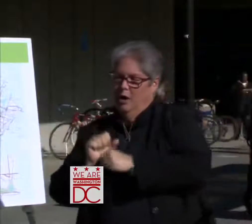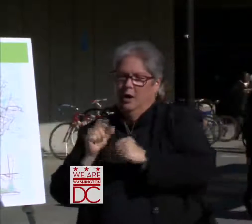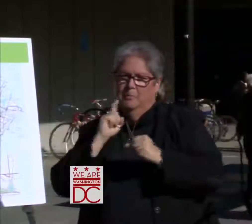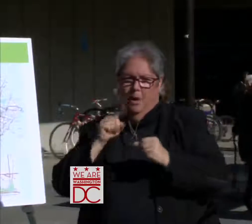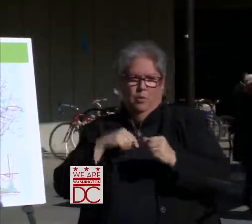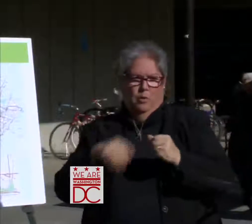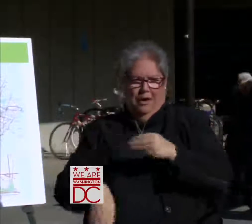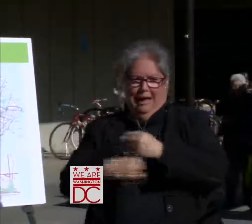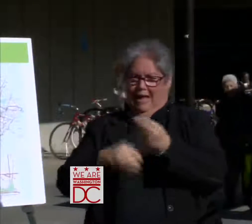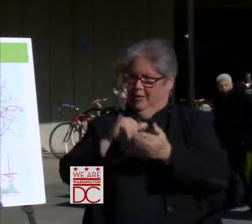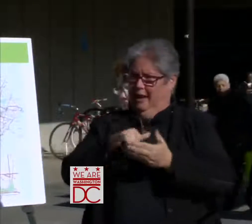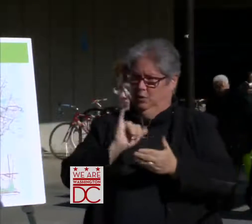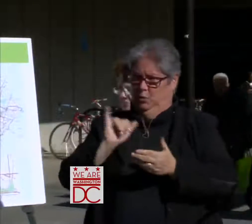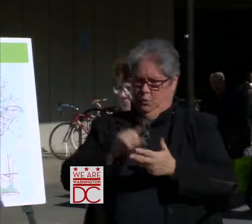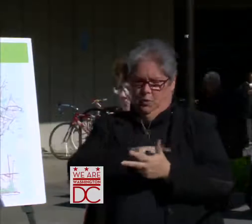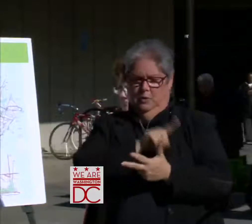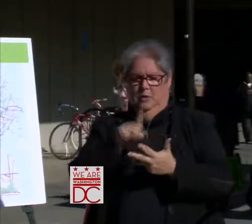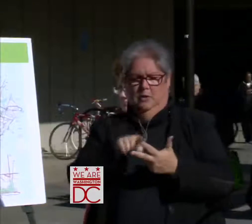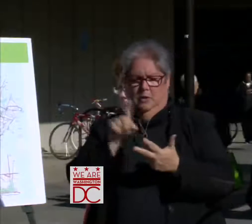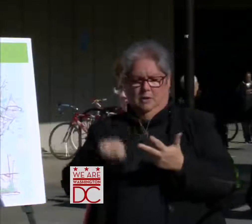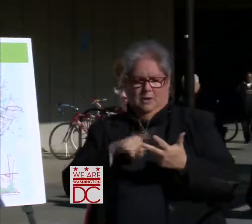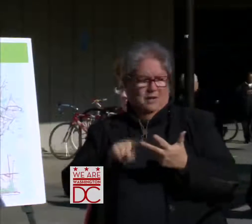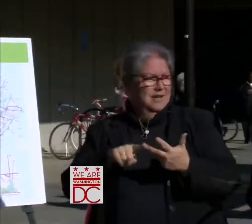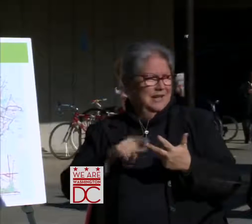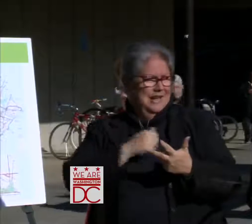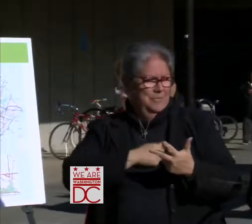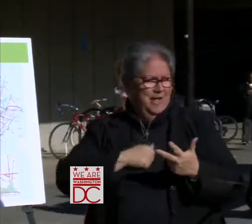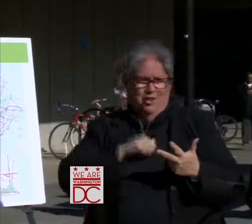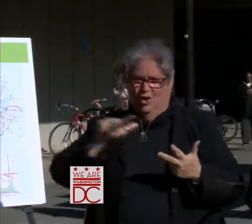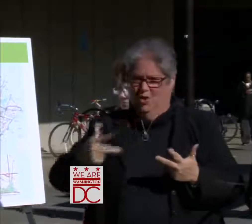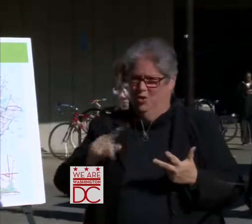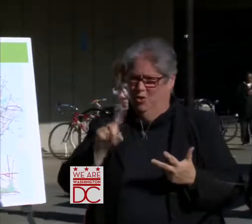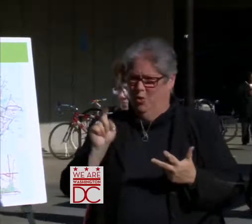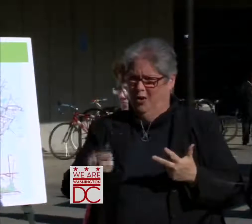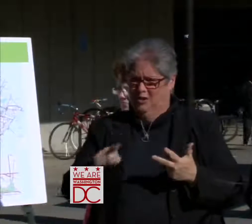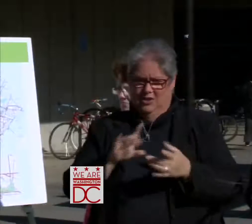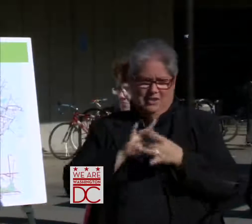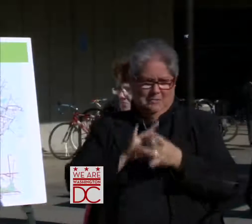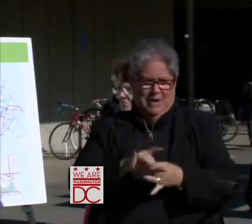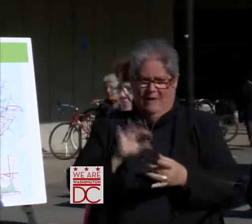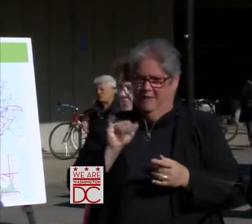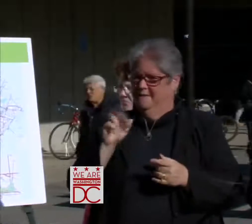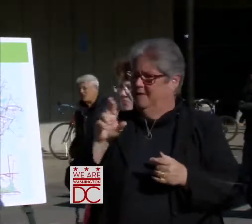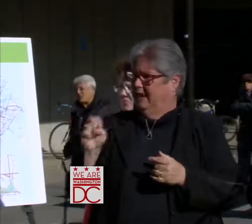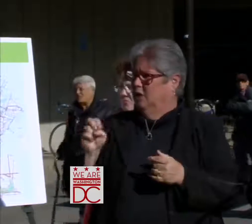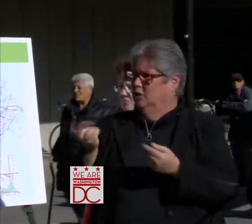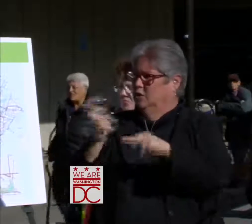UP THAT WHOLE EFFORT AND I APOLOGIZE ON THE THIRD ISSUE IN TERMS OF THE FARES.